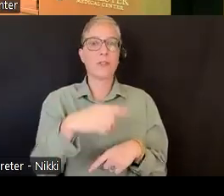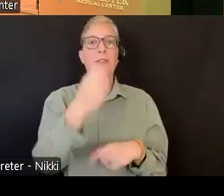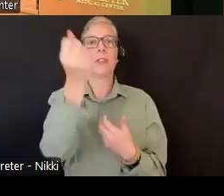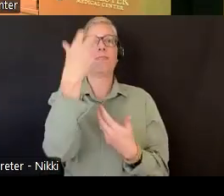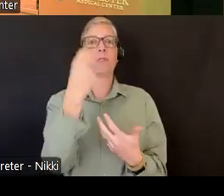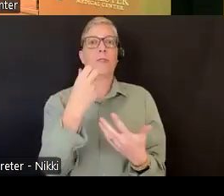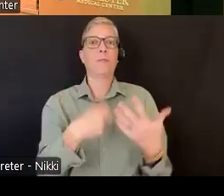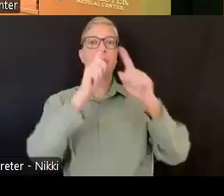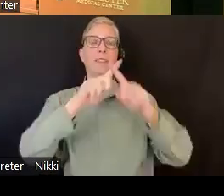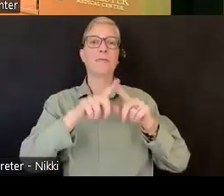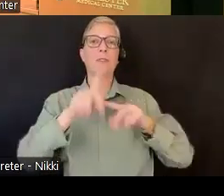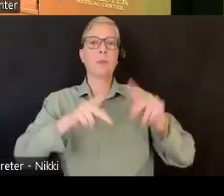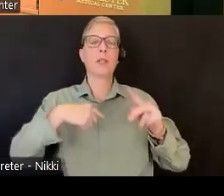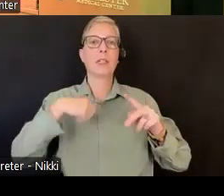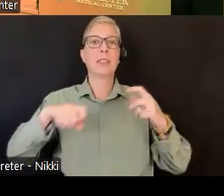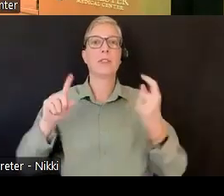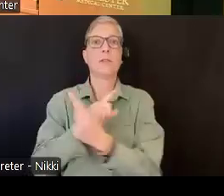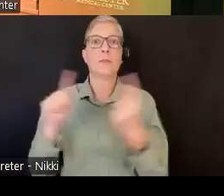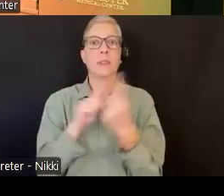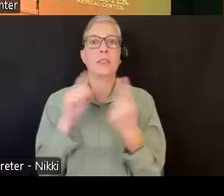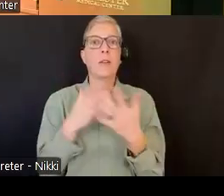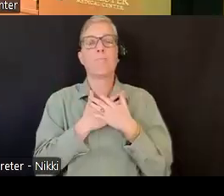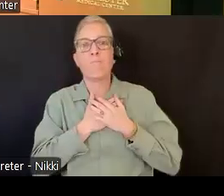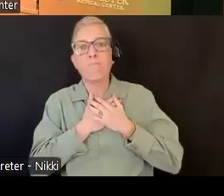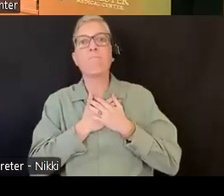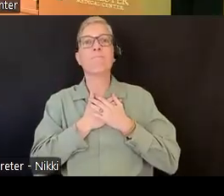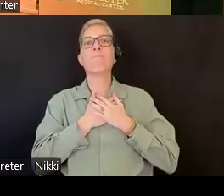just really fond memories of being here and being connected with the psychiatry department and the